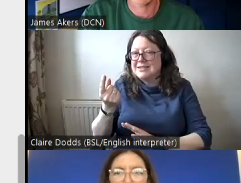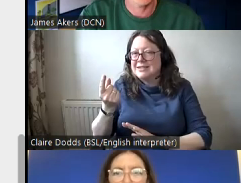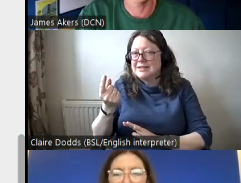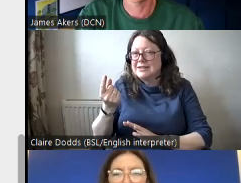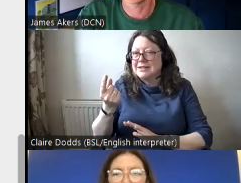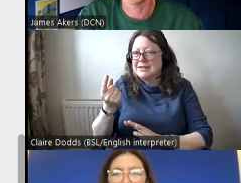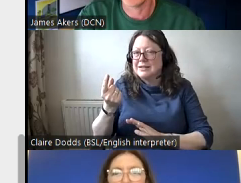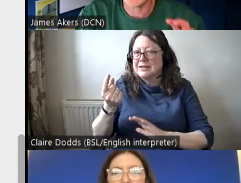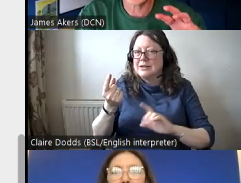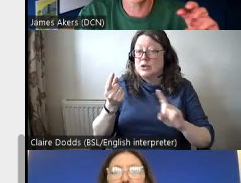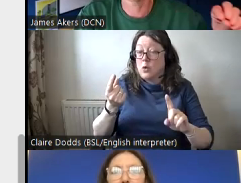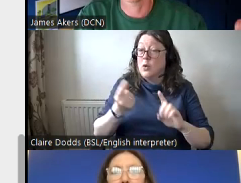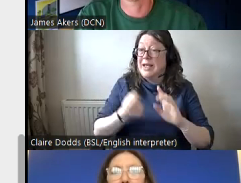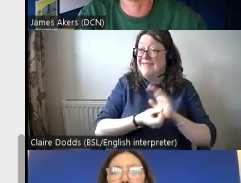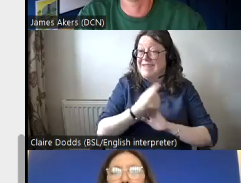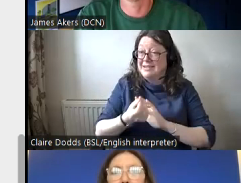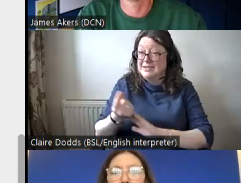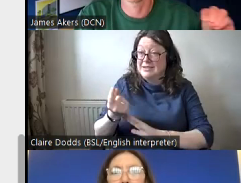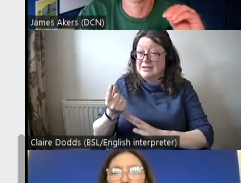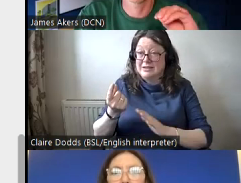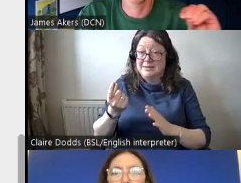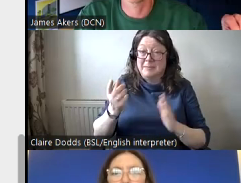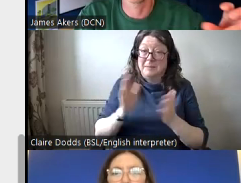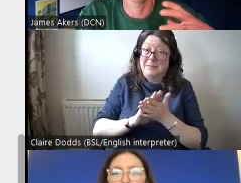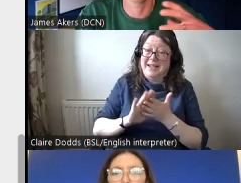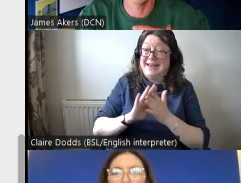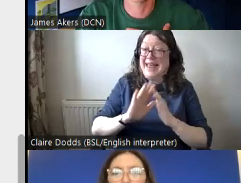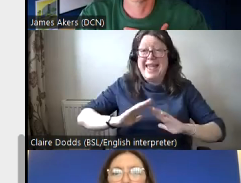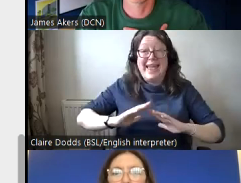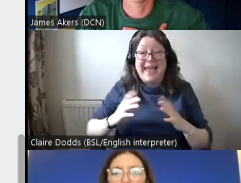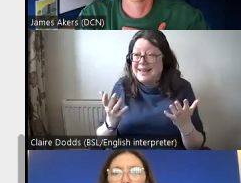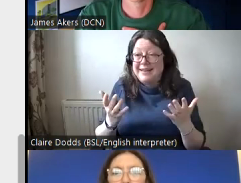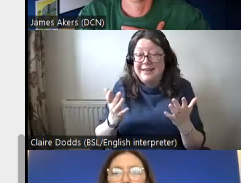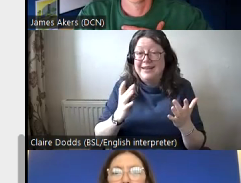Events are any interaction across the website that you want to track.